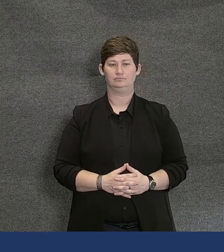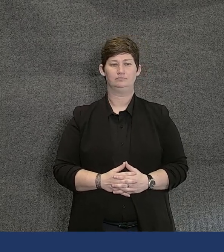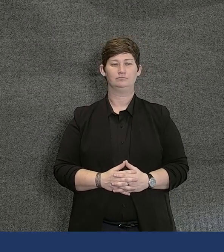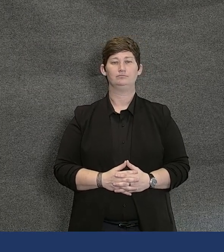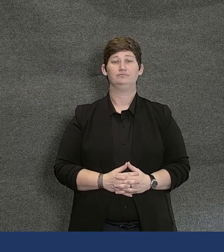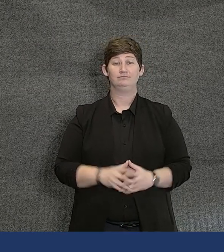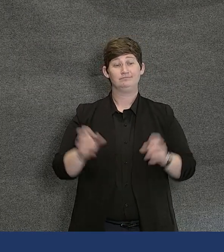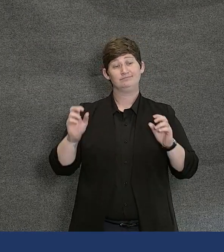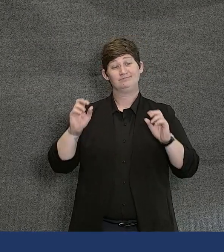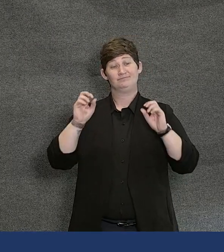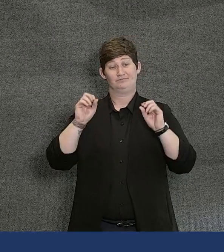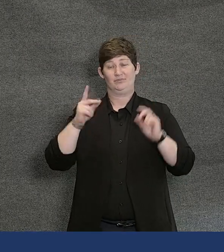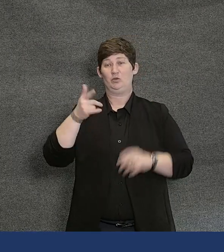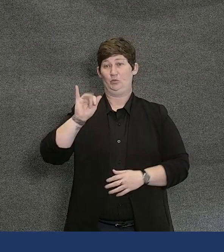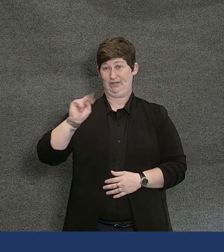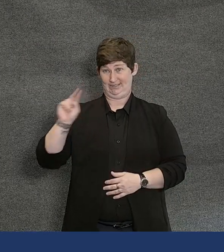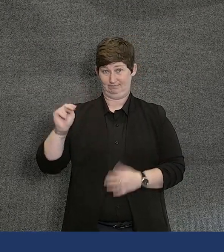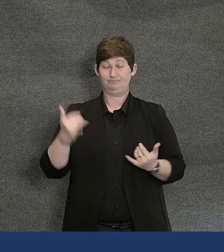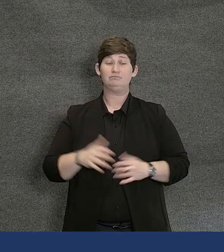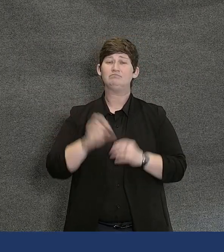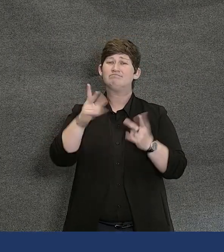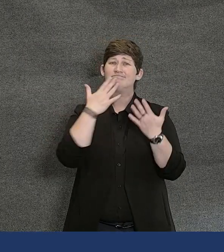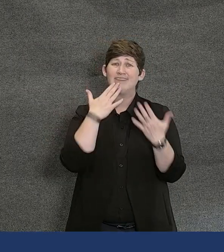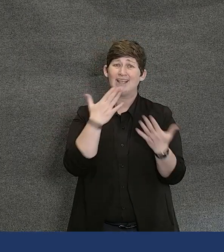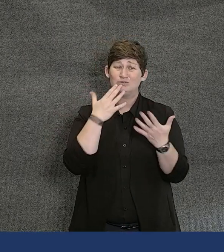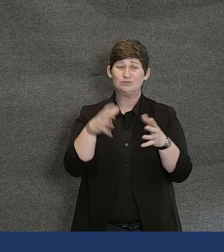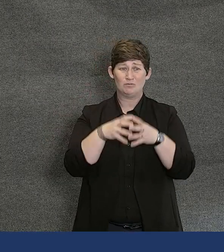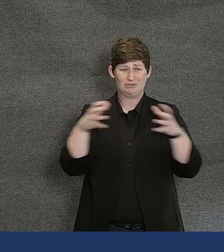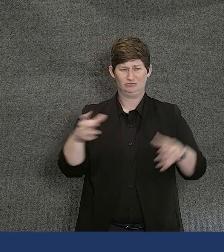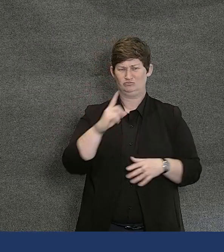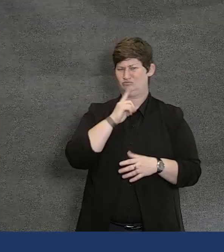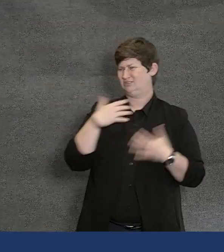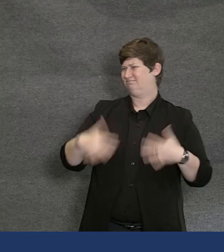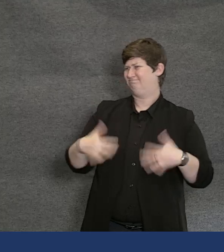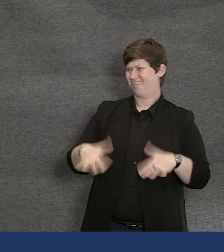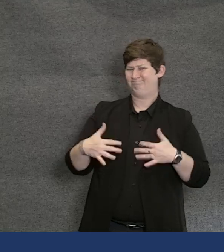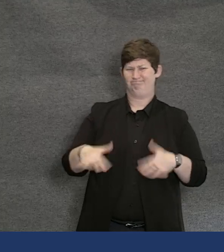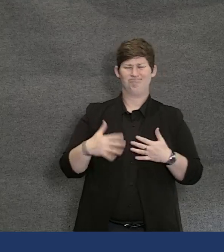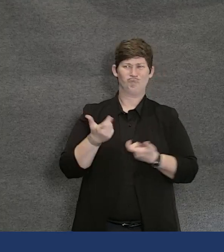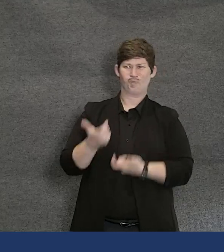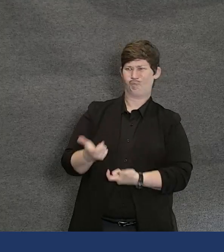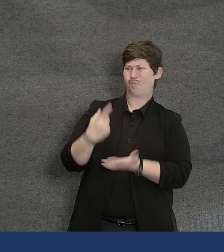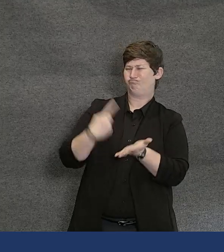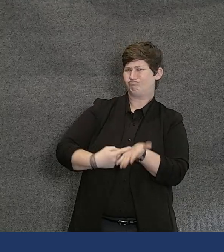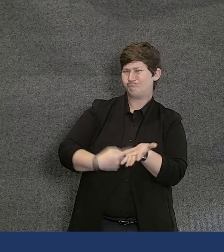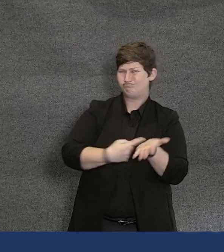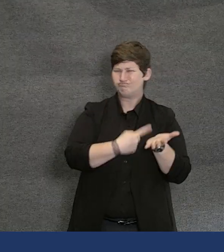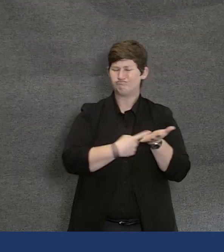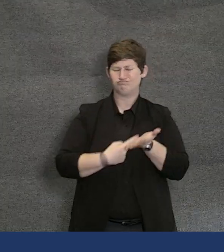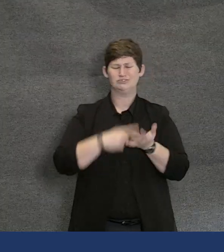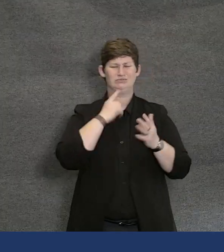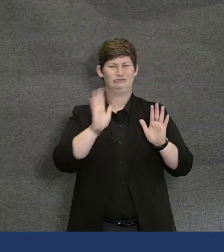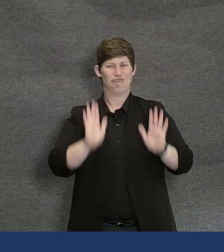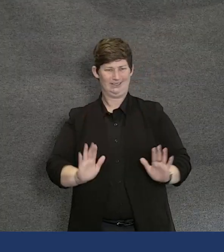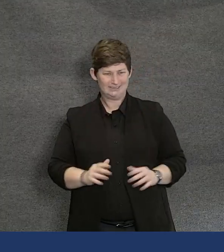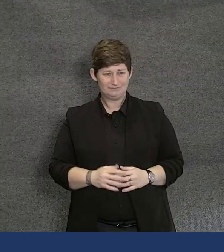Thank you so much. I think that was a really great lively discussion. And I couldn't have said it better myself than what